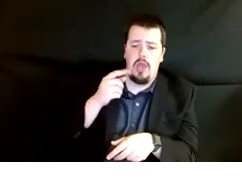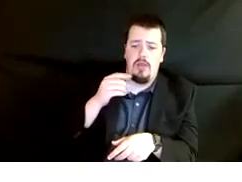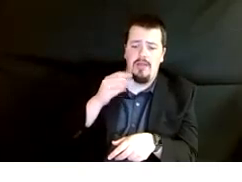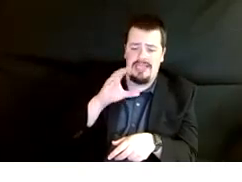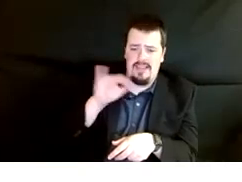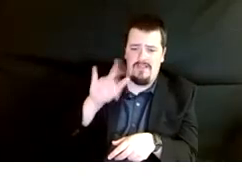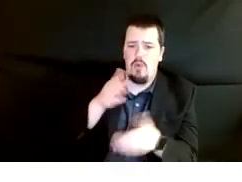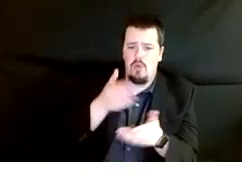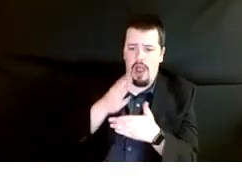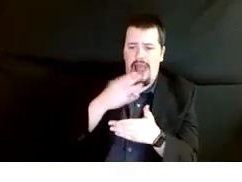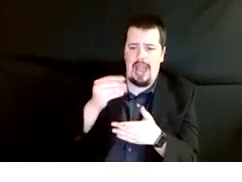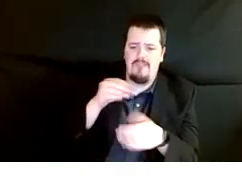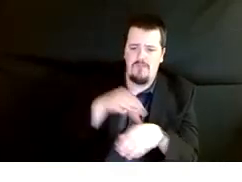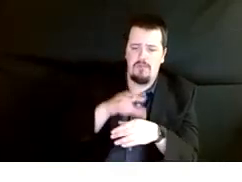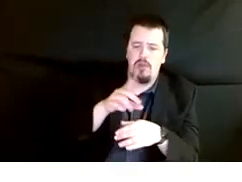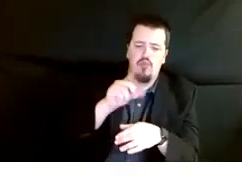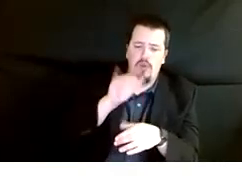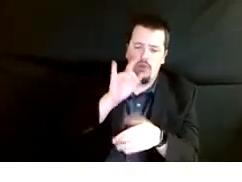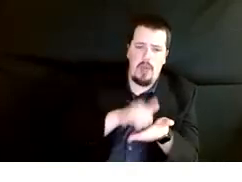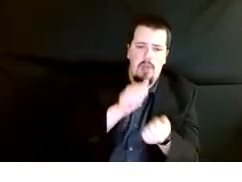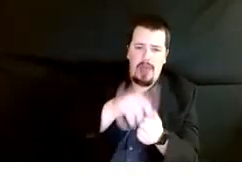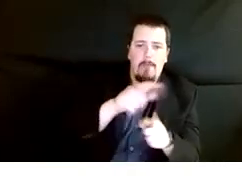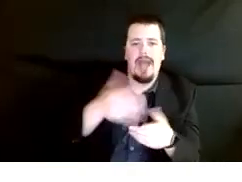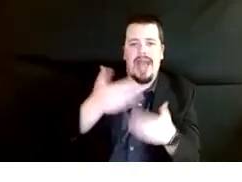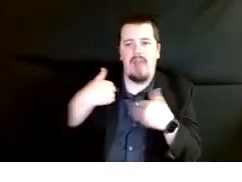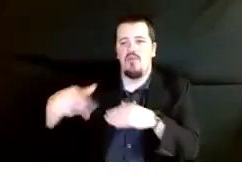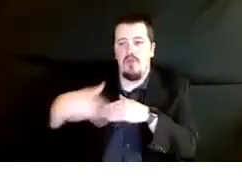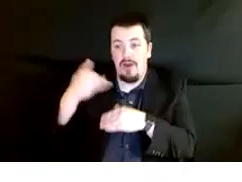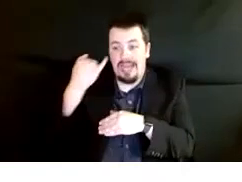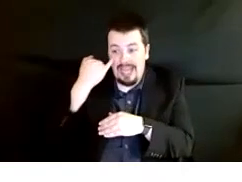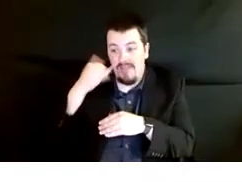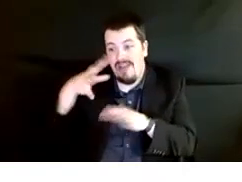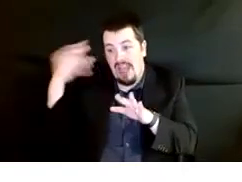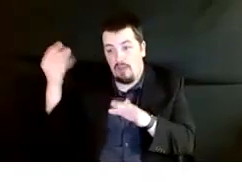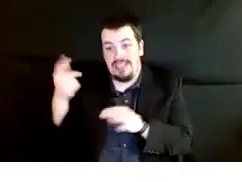issues however we do intake some referrals, so if it's outside of Tennessee particularly...